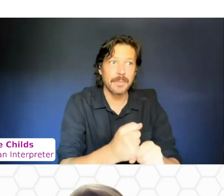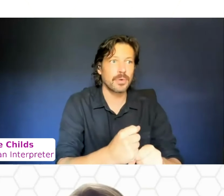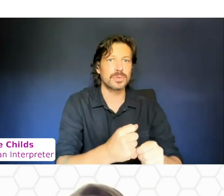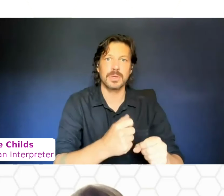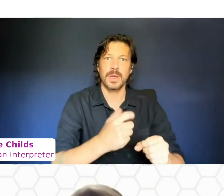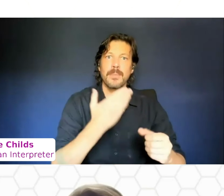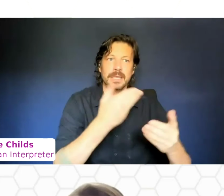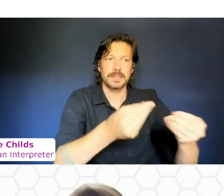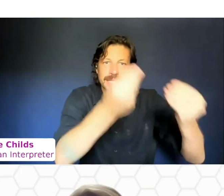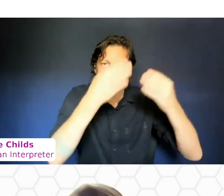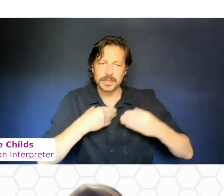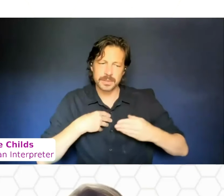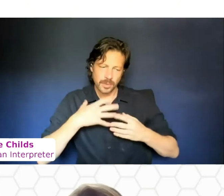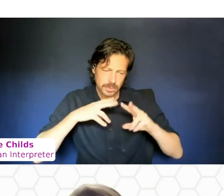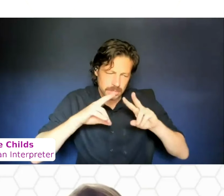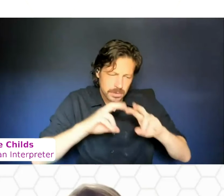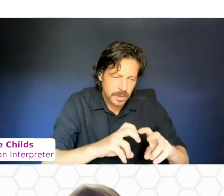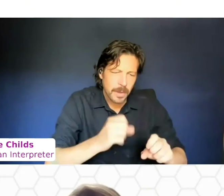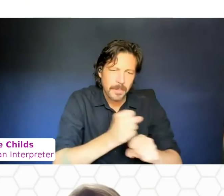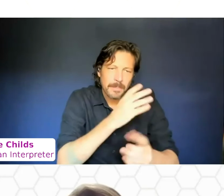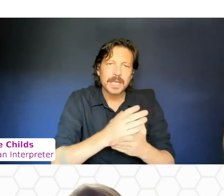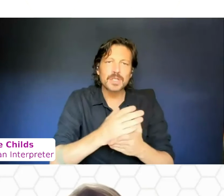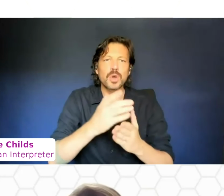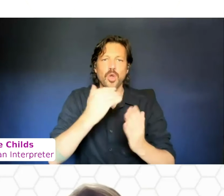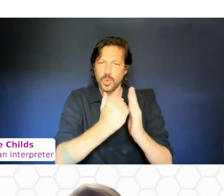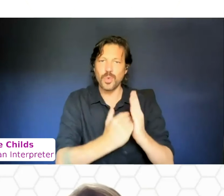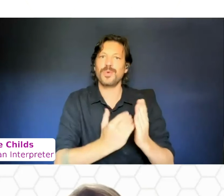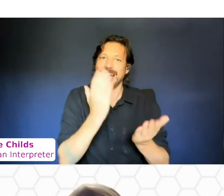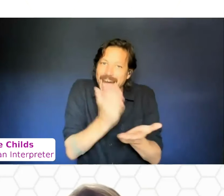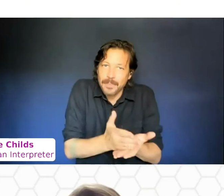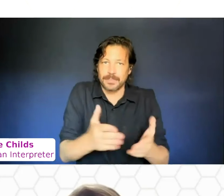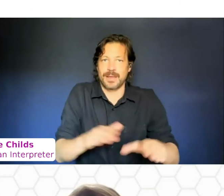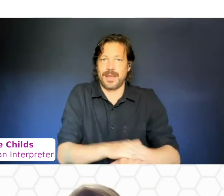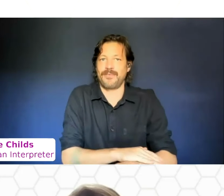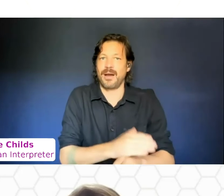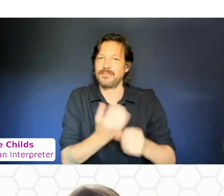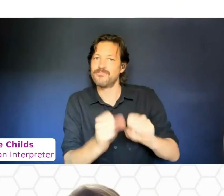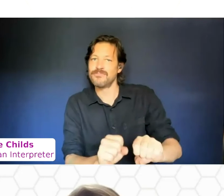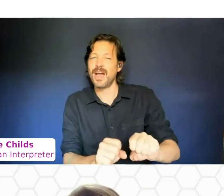provisions do what they're supposed to do. And I appreciate that this session hasn't had a lot of